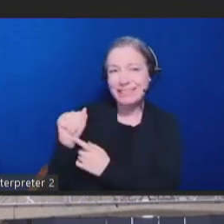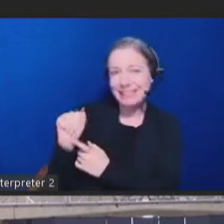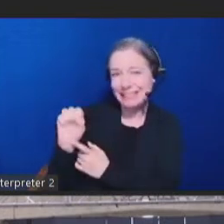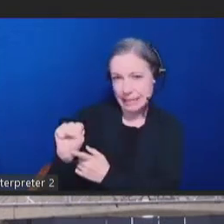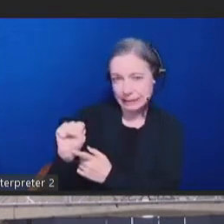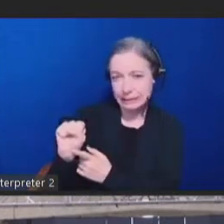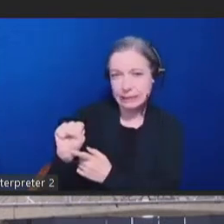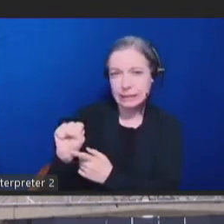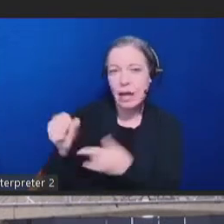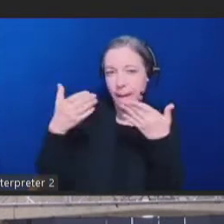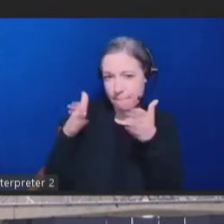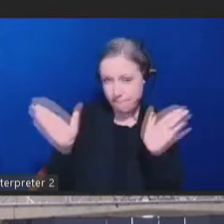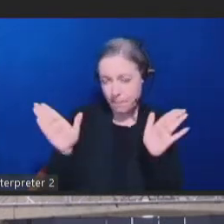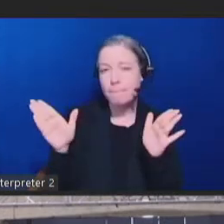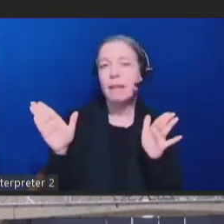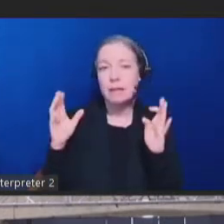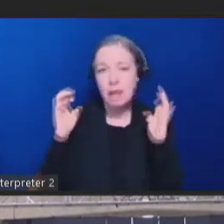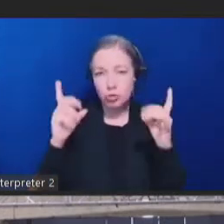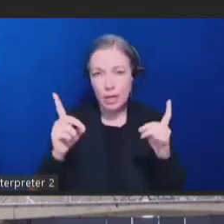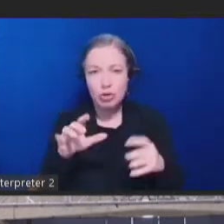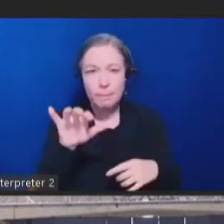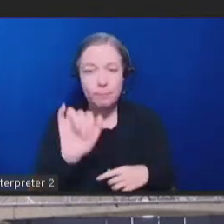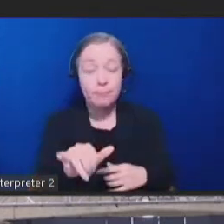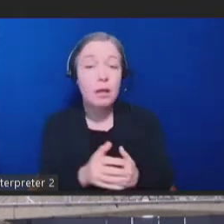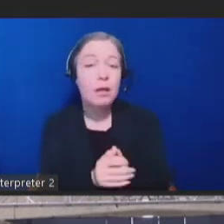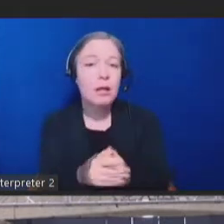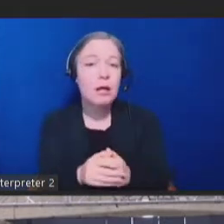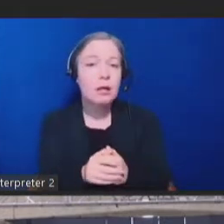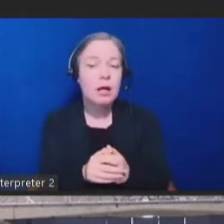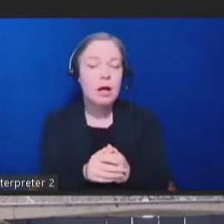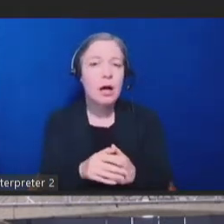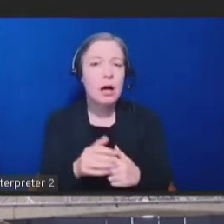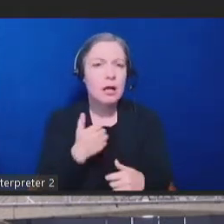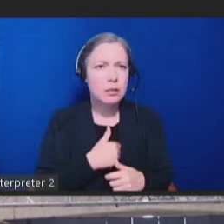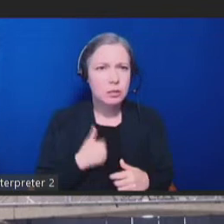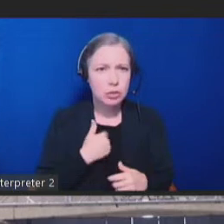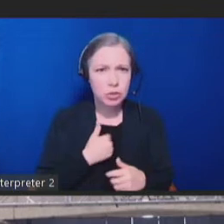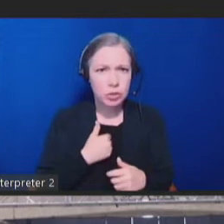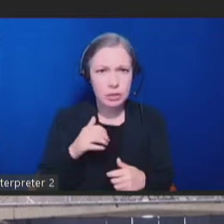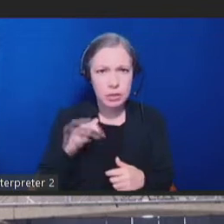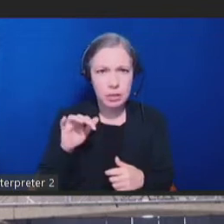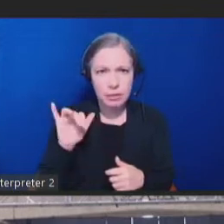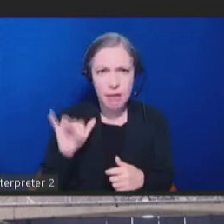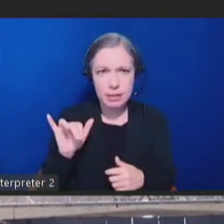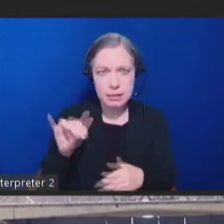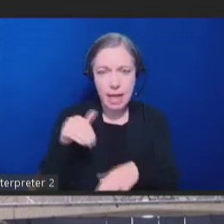I'm going to be talking a little bit -- and sorry, that's at ASBO, a division within HHS.